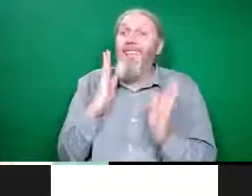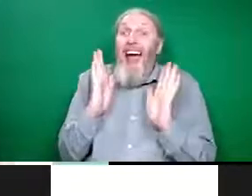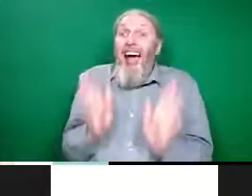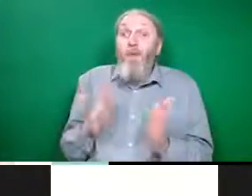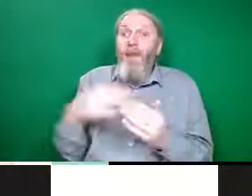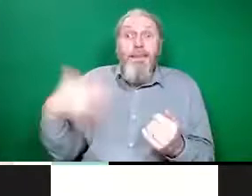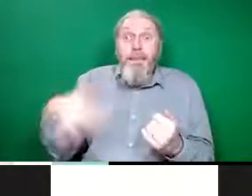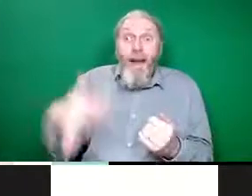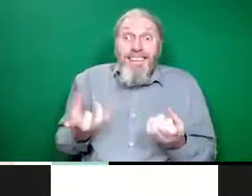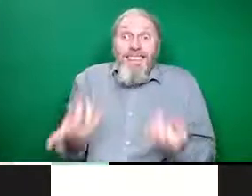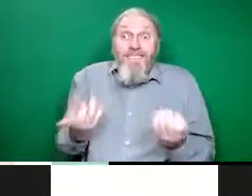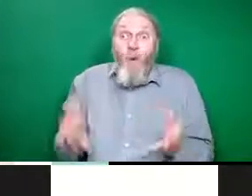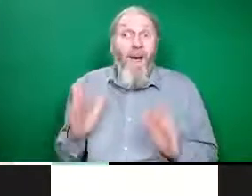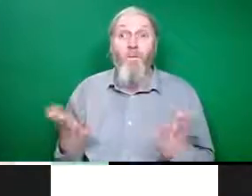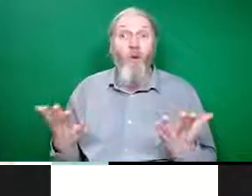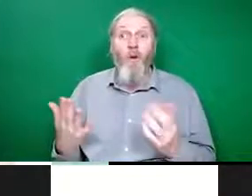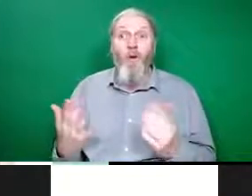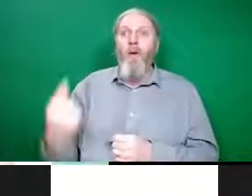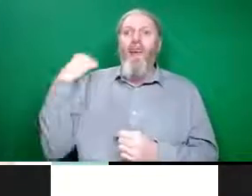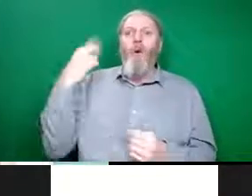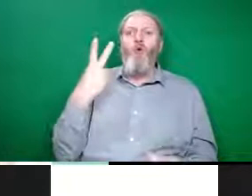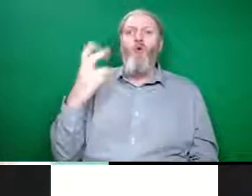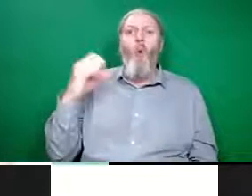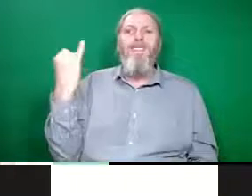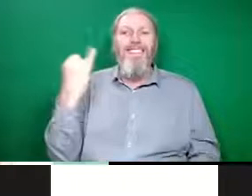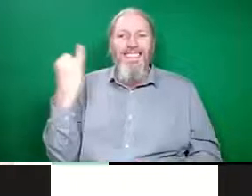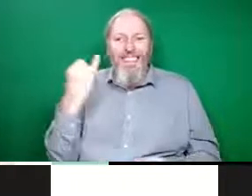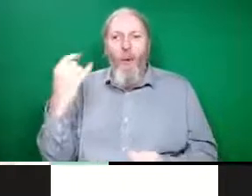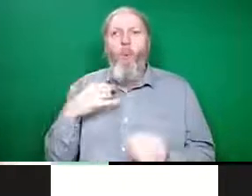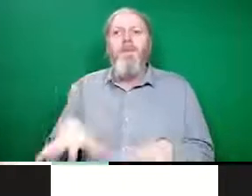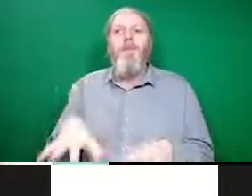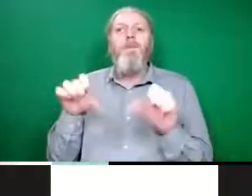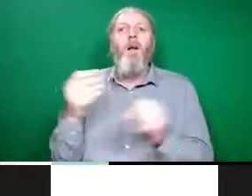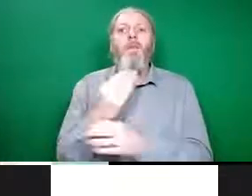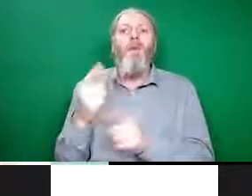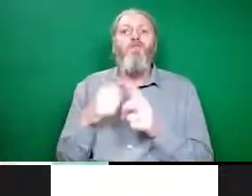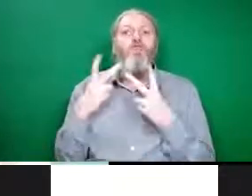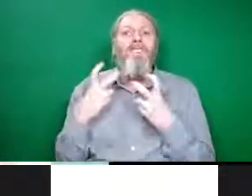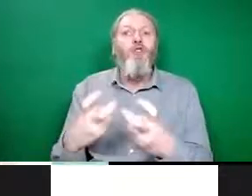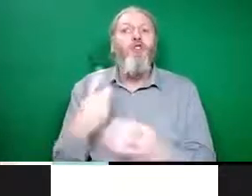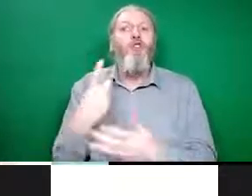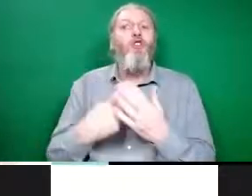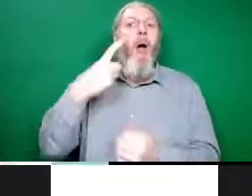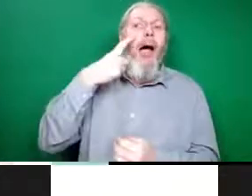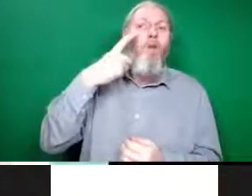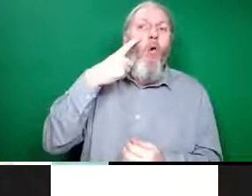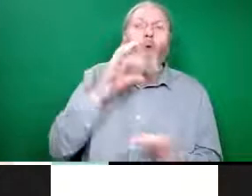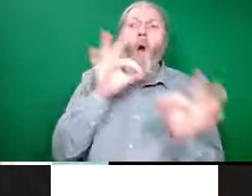how organisations like us can bridge the gaps between high street activity, local economy growth and culture.